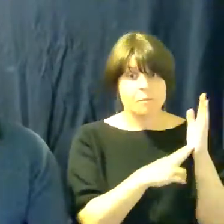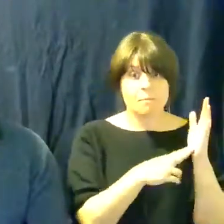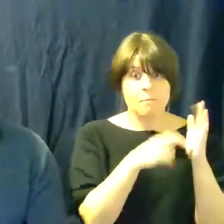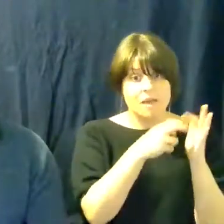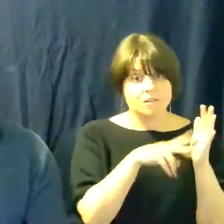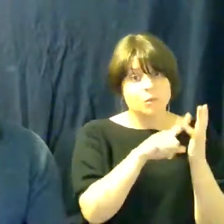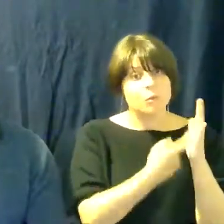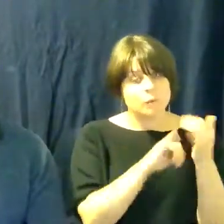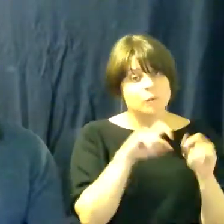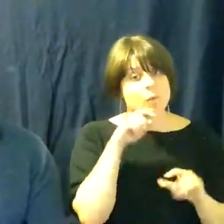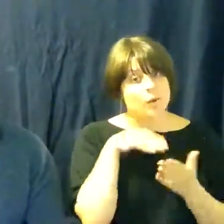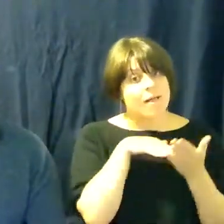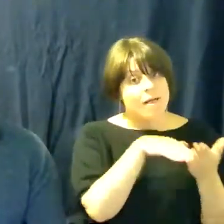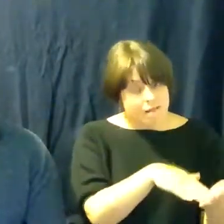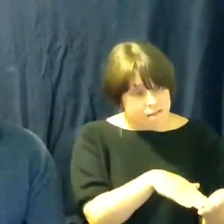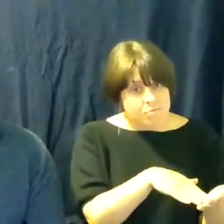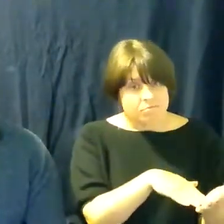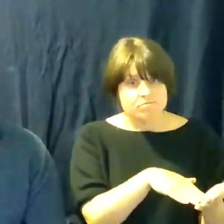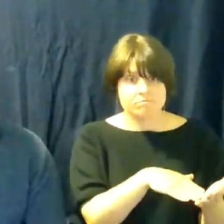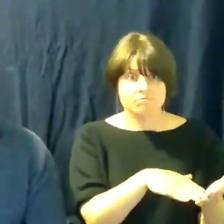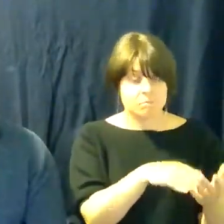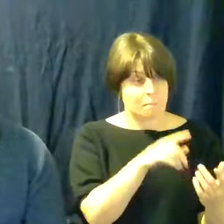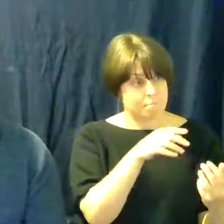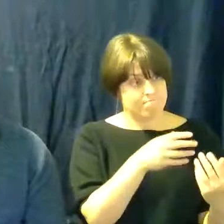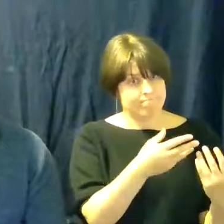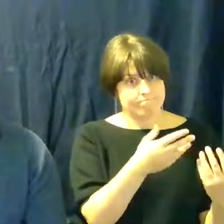who mentor people with deafblindness. These mentor